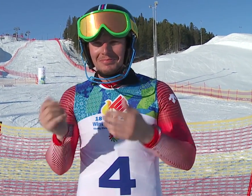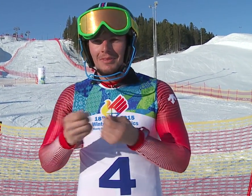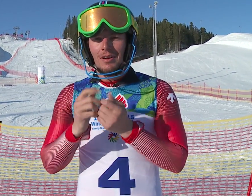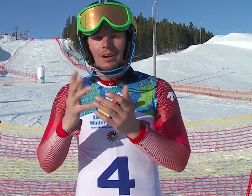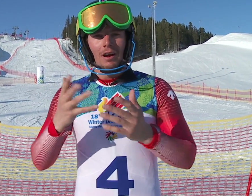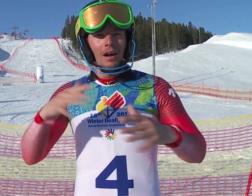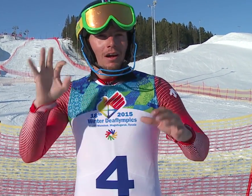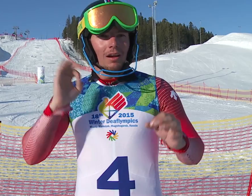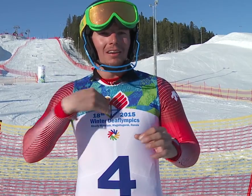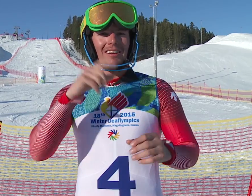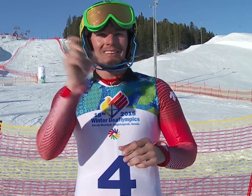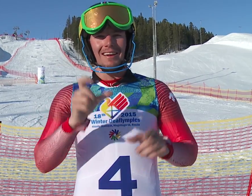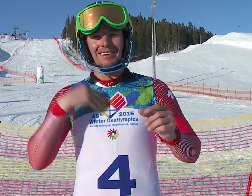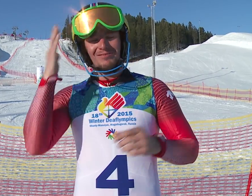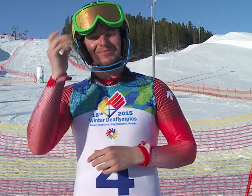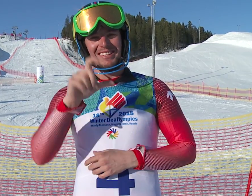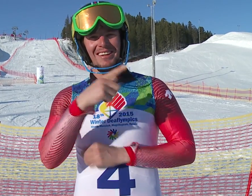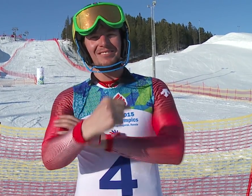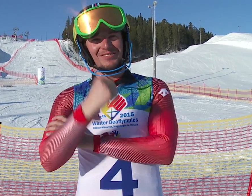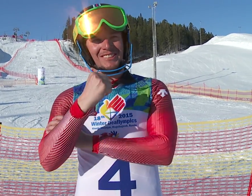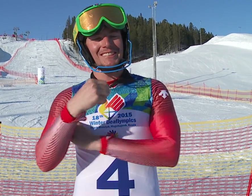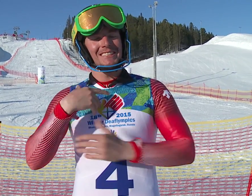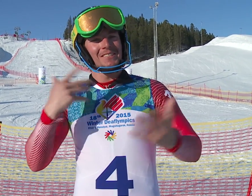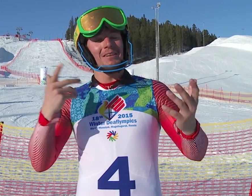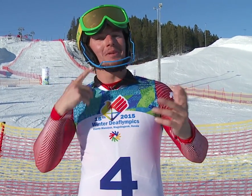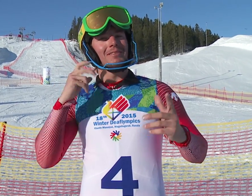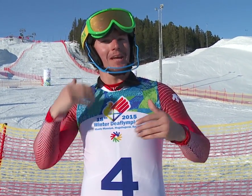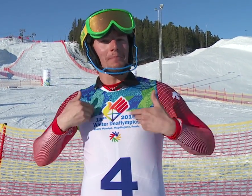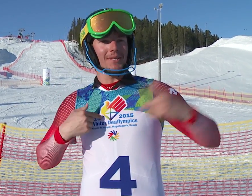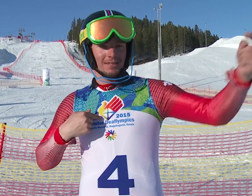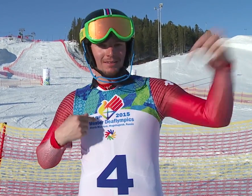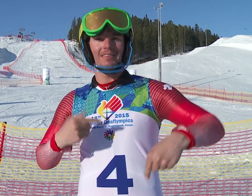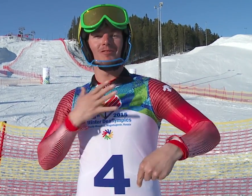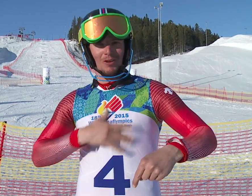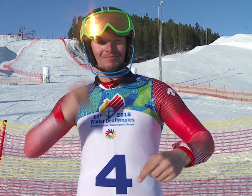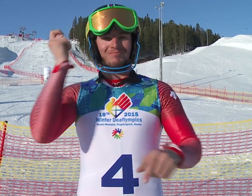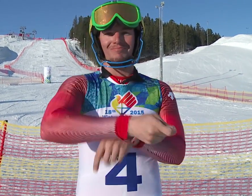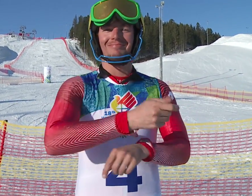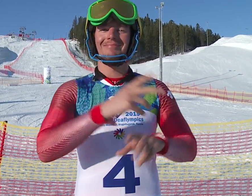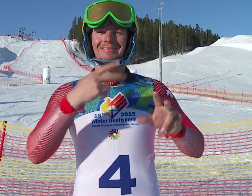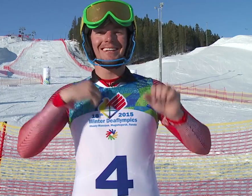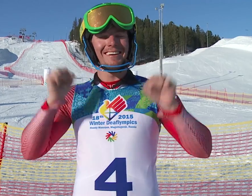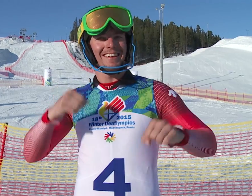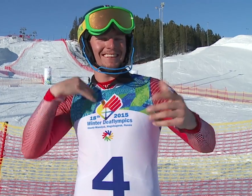And, things turned out great! I knew that my strongest competitor would be from Italy. I’m happy he’s here since I wanted to go up against him, and beat him, to show that I could do it.